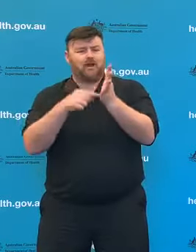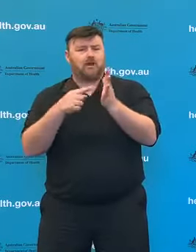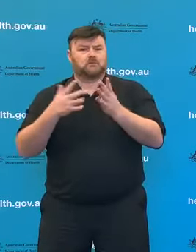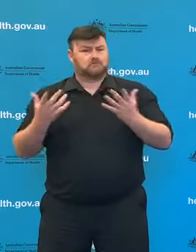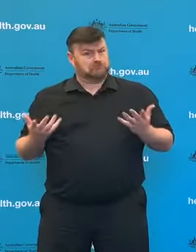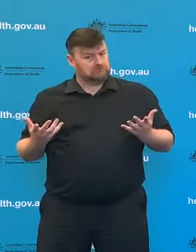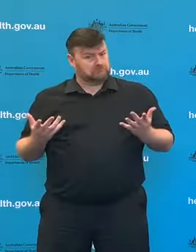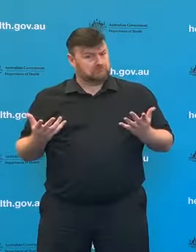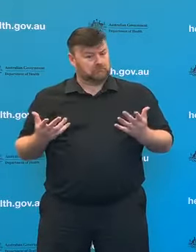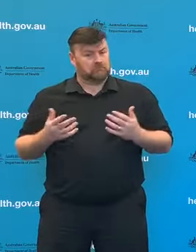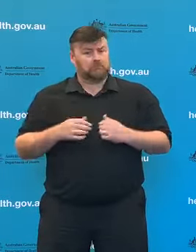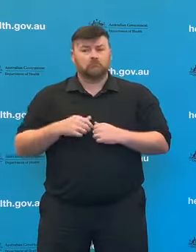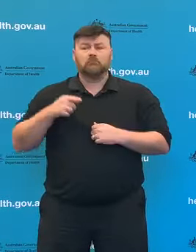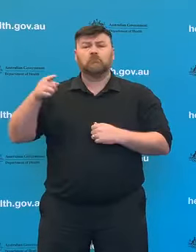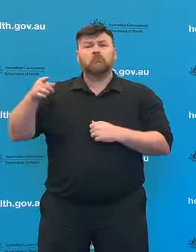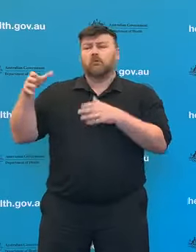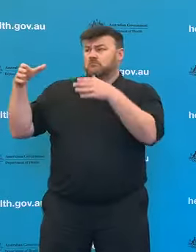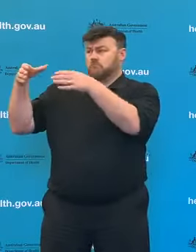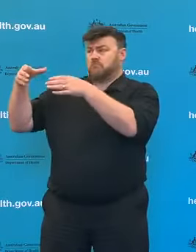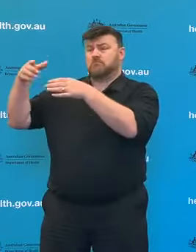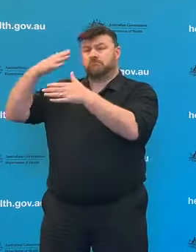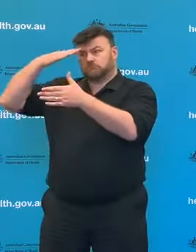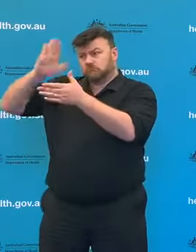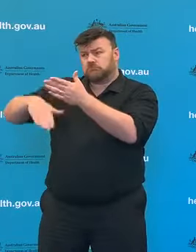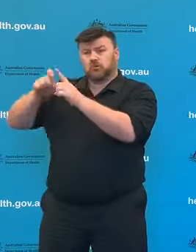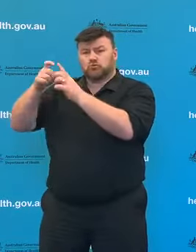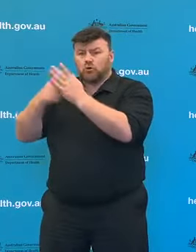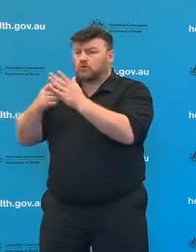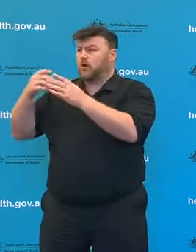the AHPPC would work on? Or how can we be sure that workers are